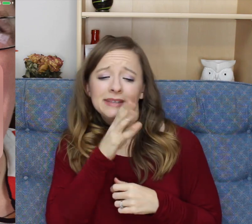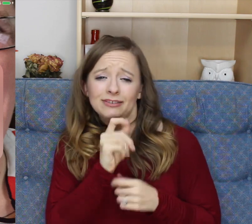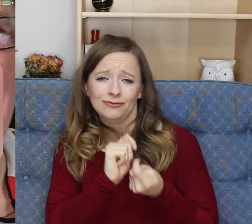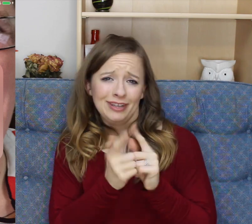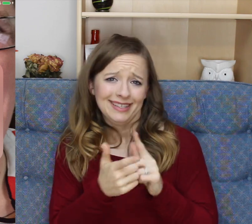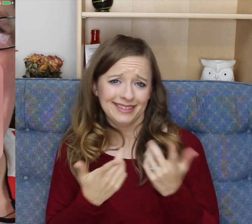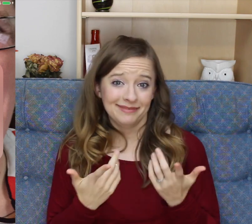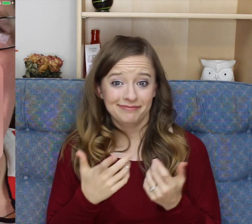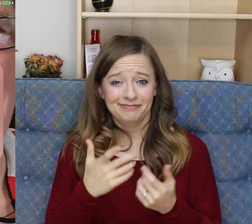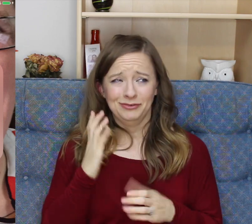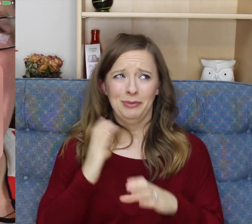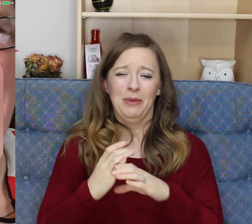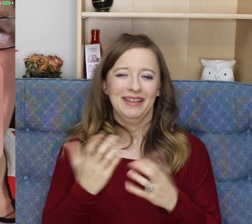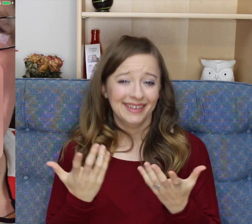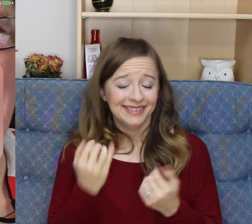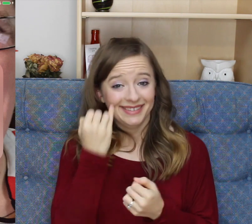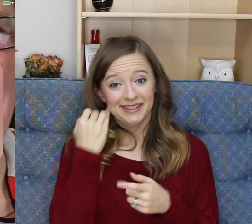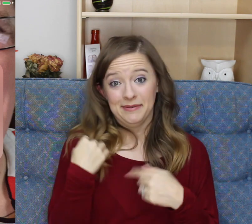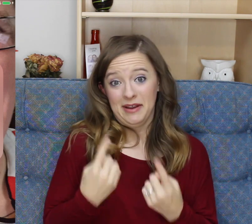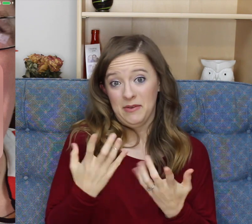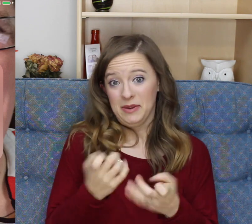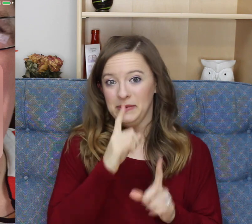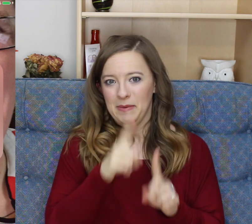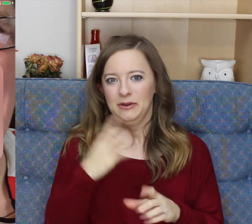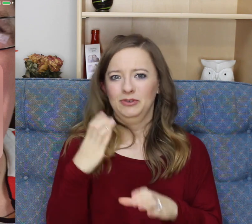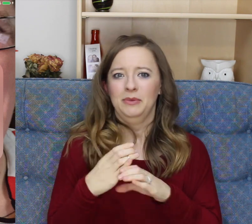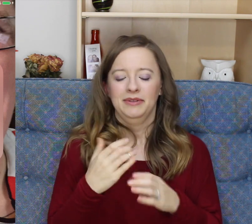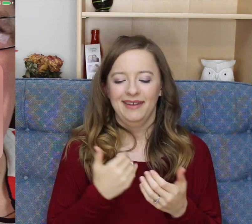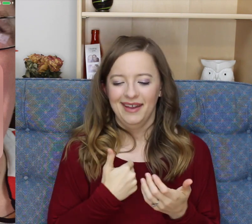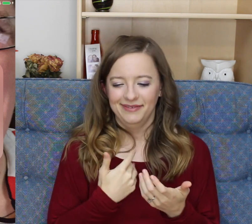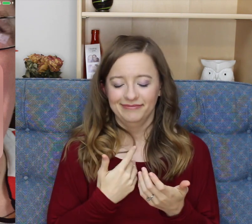speak and translate, Chipotle app. So if we ever want to order Chipotle,